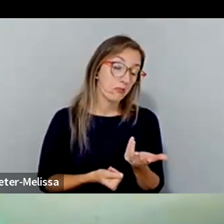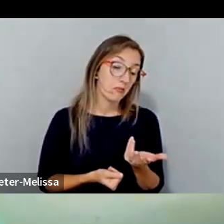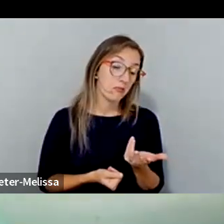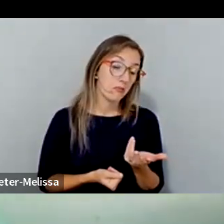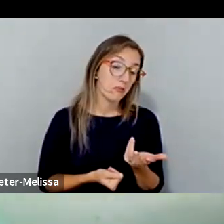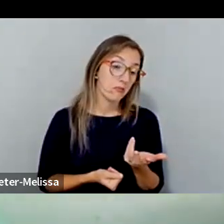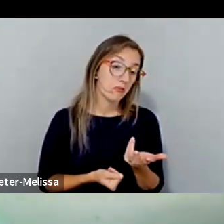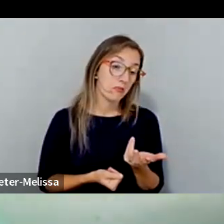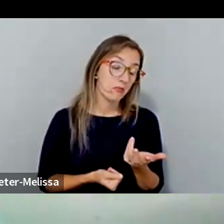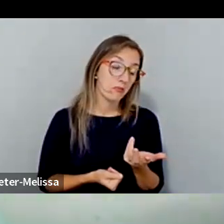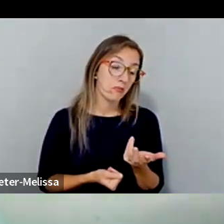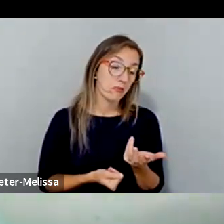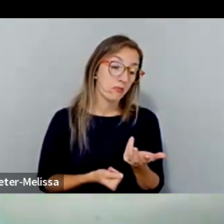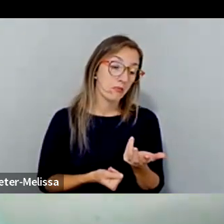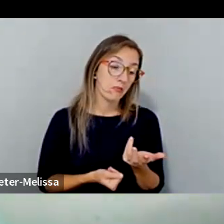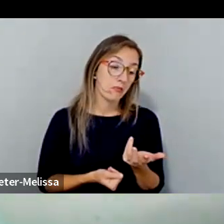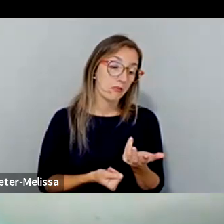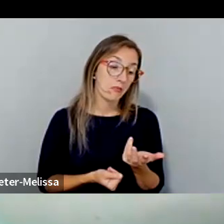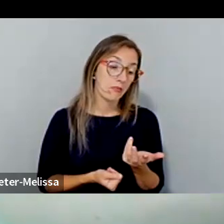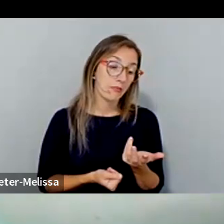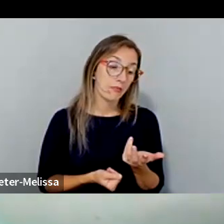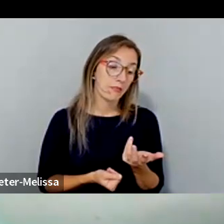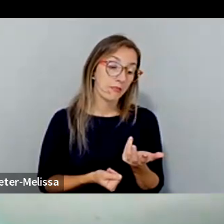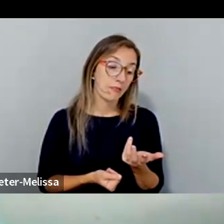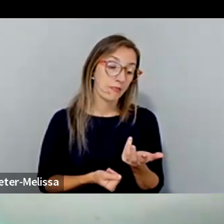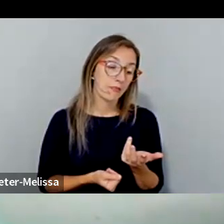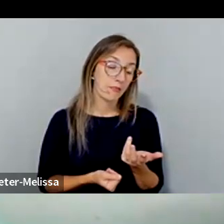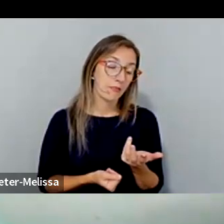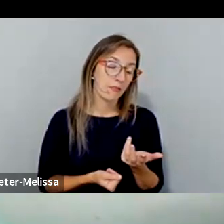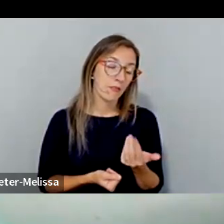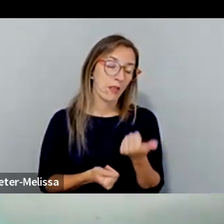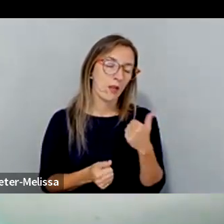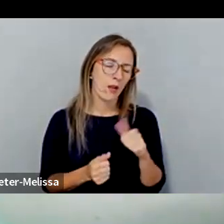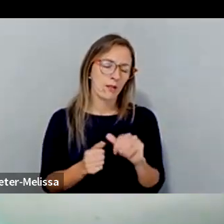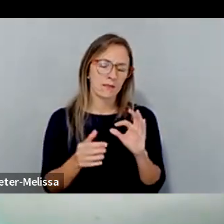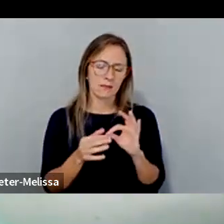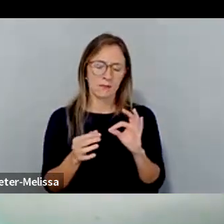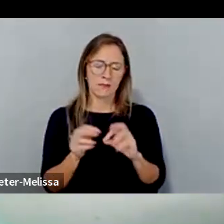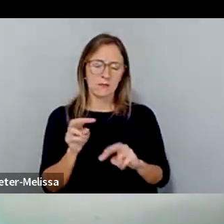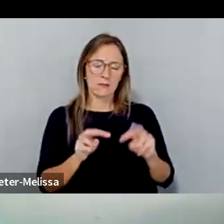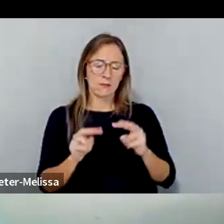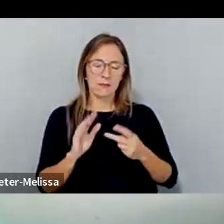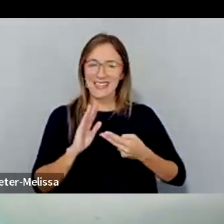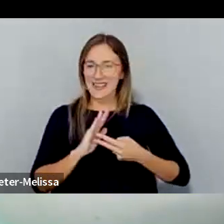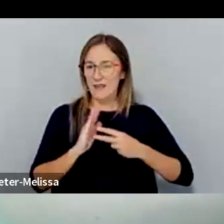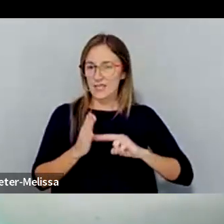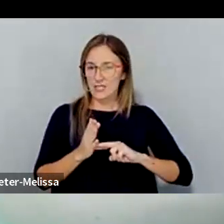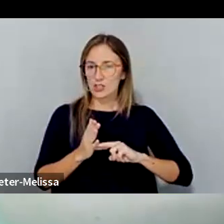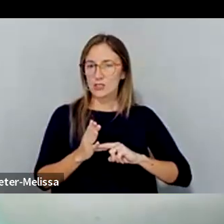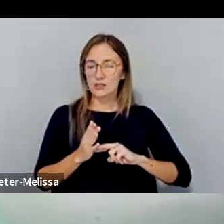and the dog performs those tasks in the service dog question wasn't asked